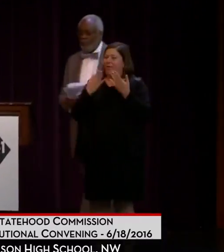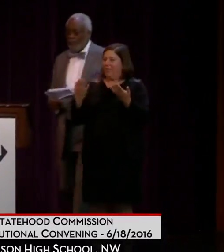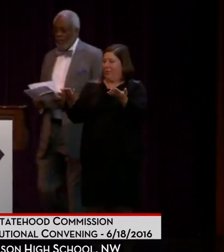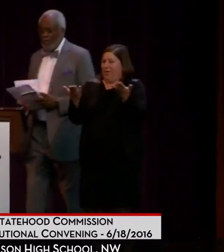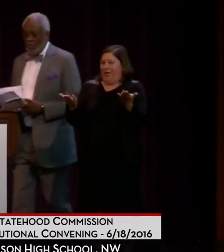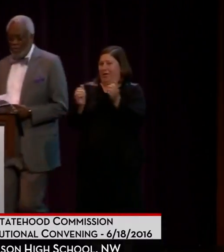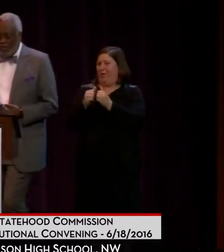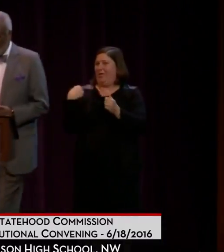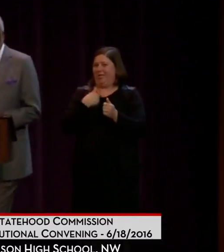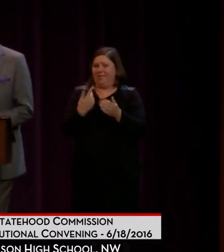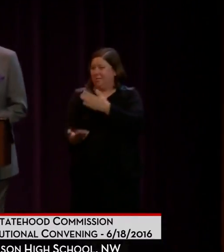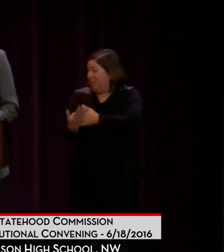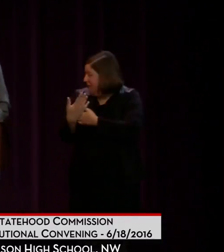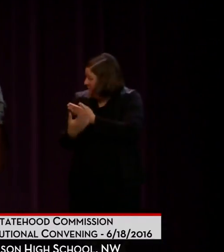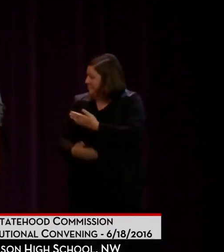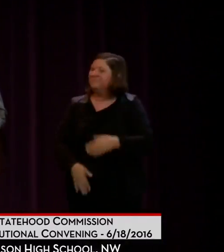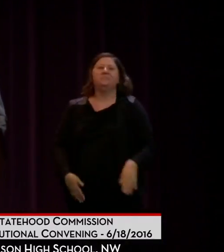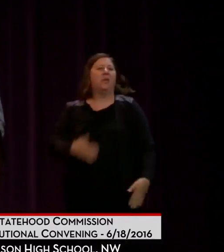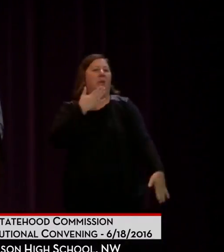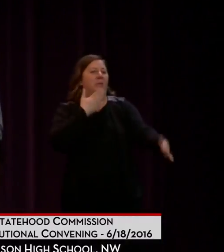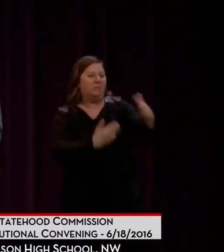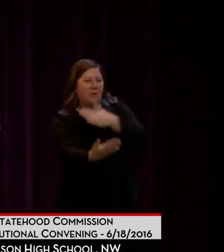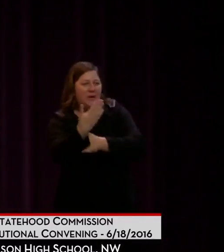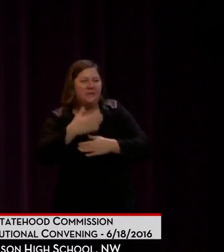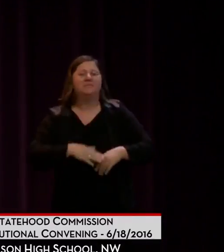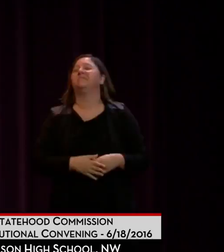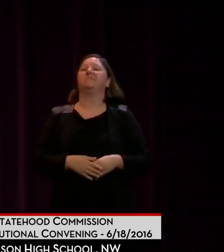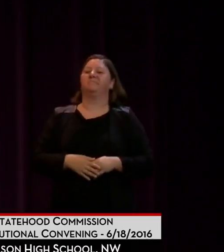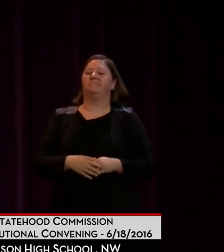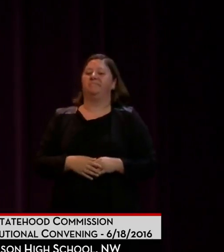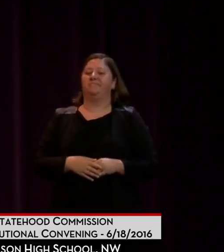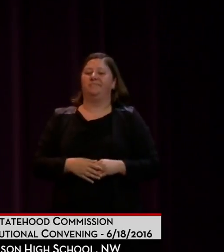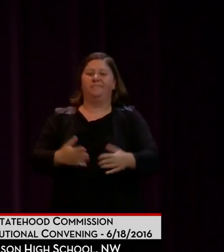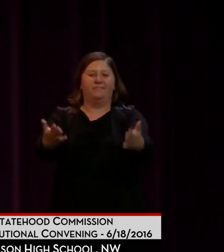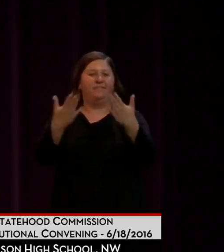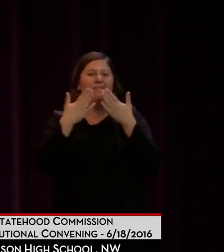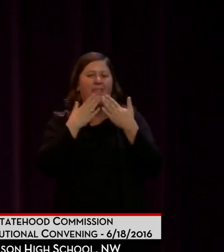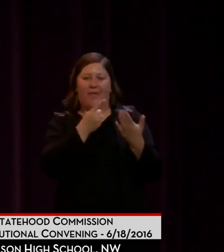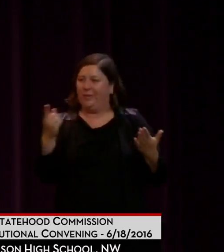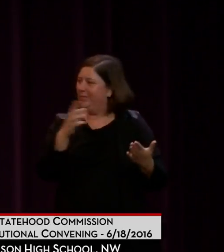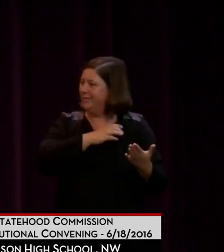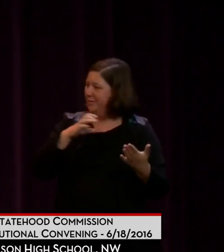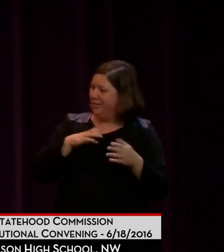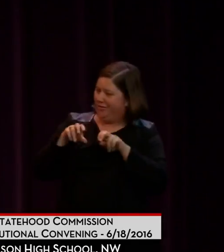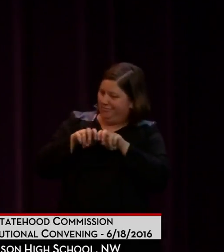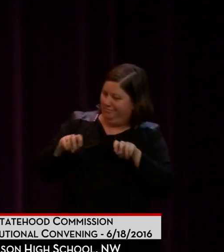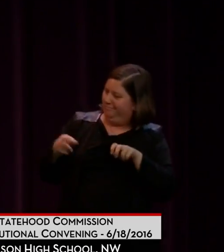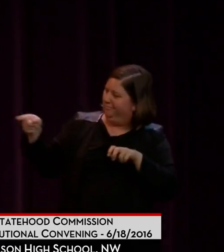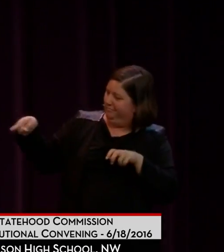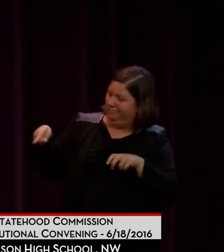GOOD MORNING. AND THANK YOU, COMMISSION MEMBERS, FOR AFFORDING ME THIS OPPORTUNITY.